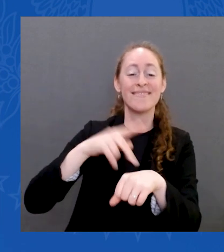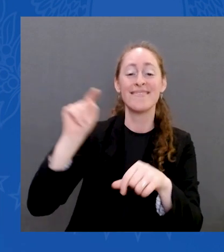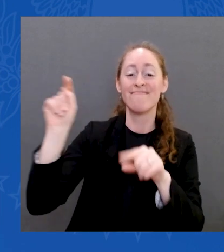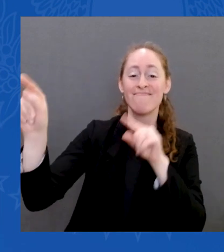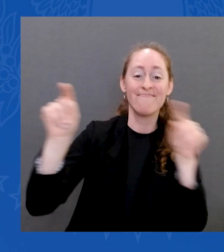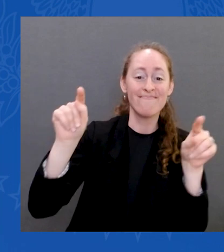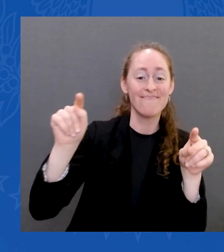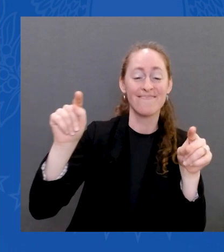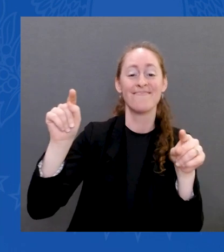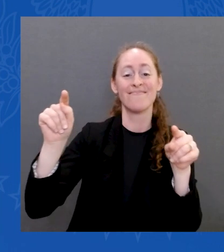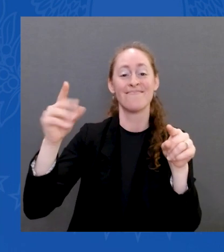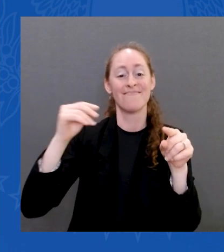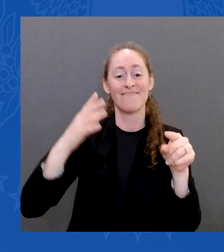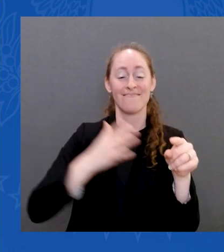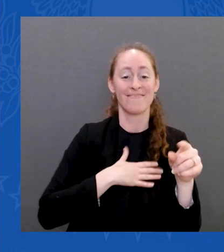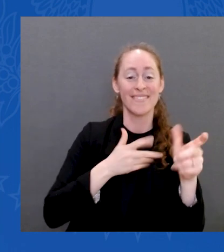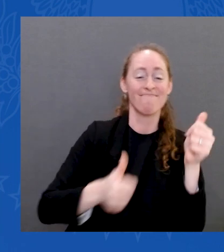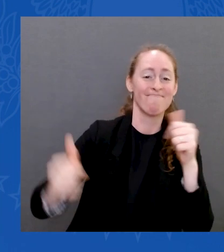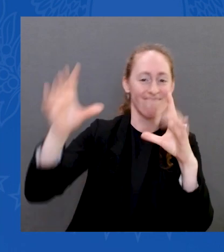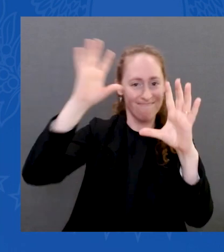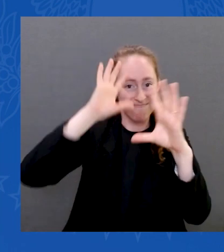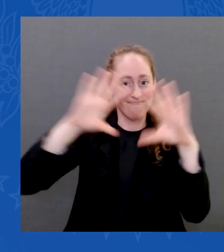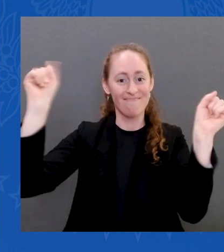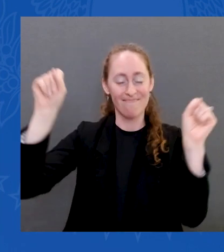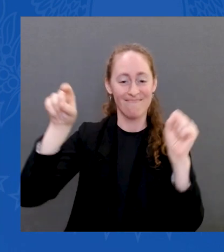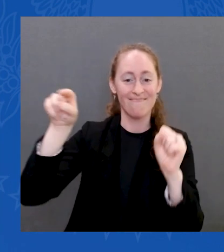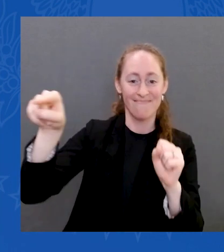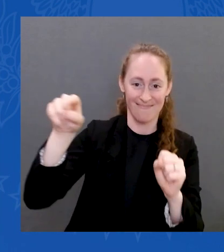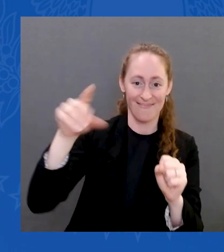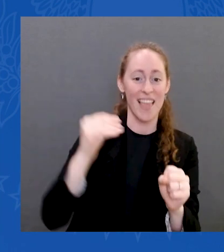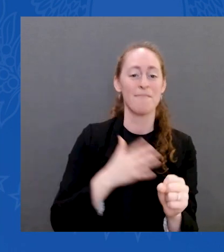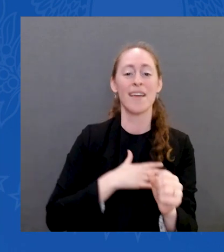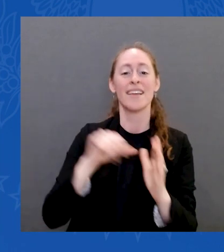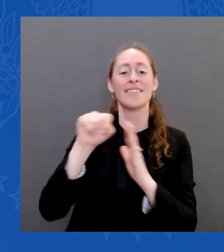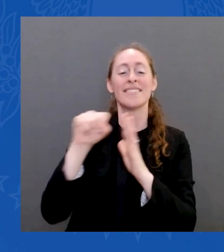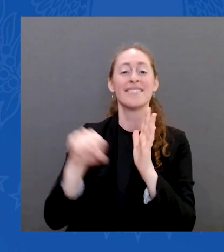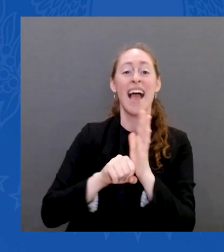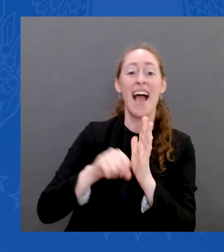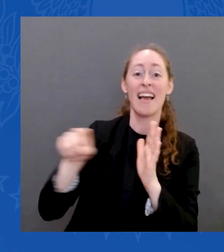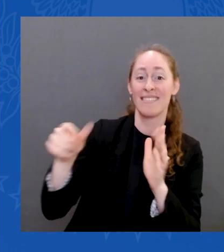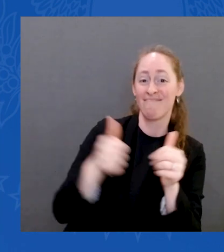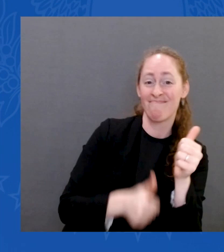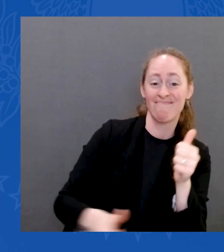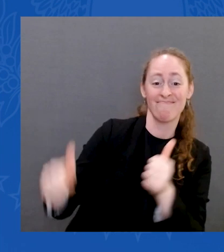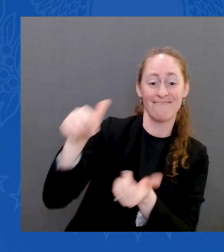forgive me and my state superintendent as well, Dr. Stephanie Siddons. So thank you as well.